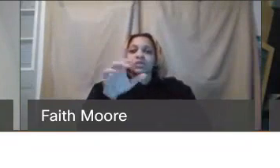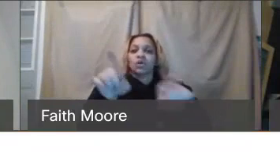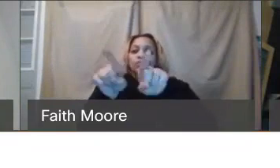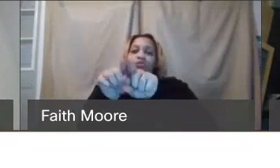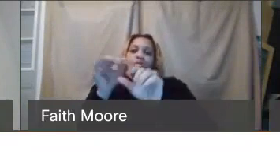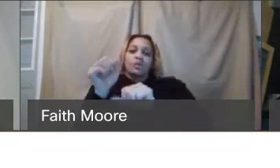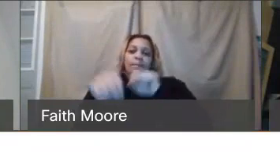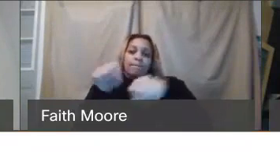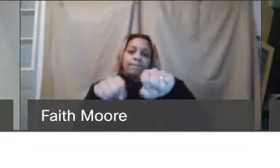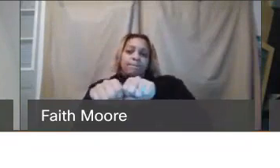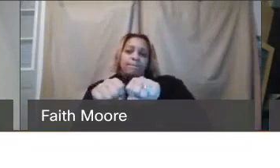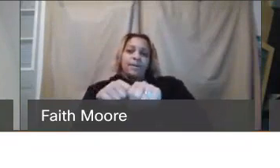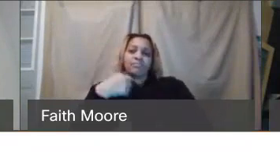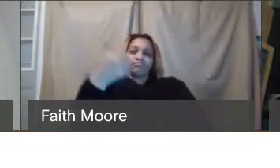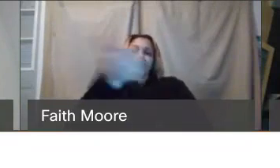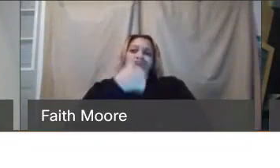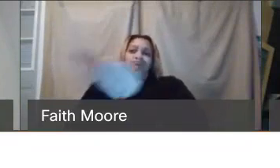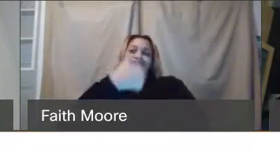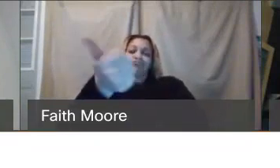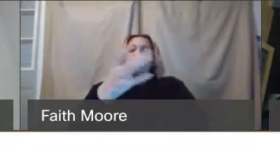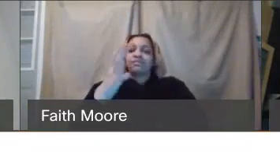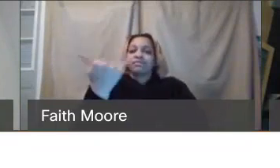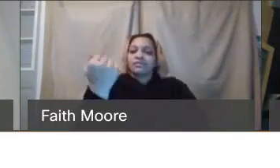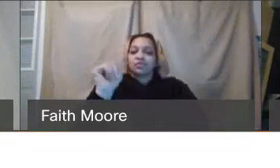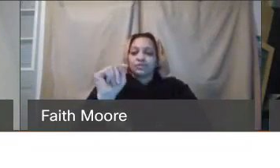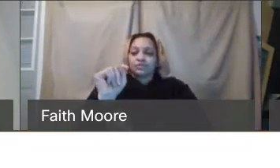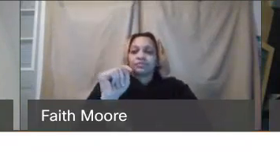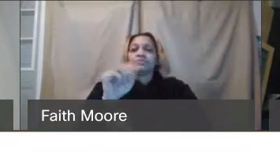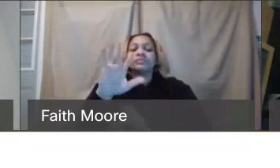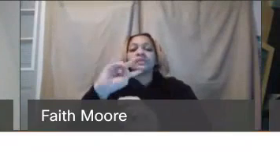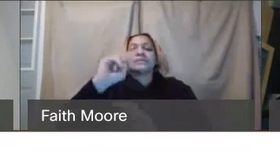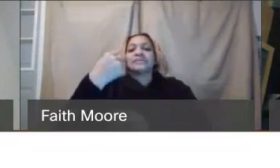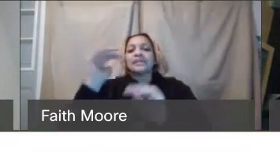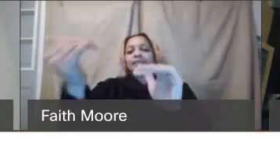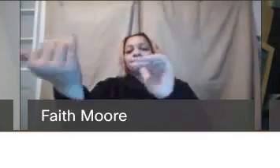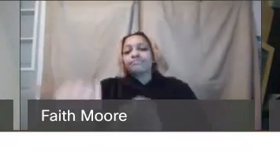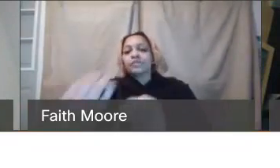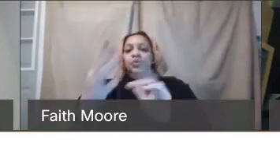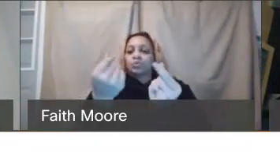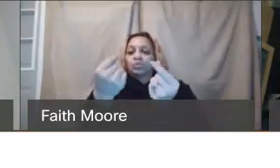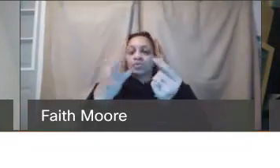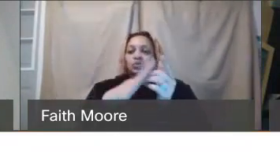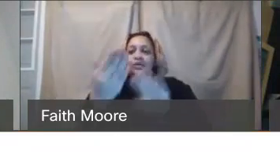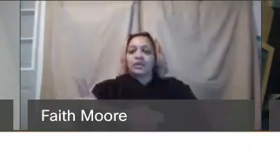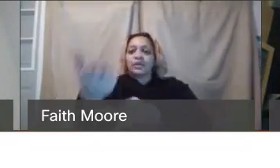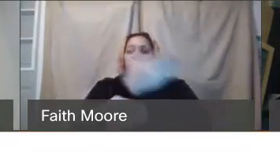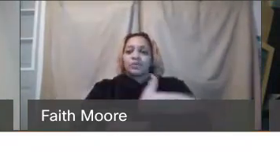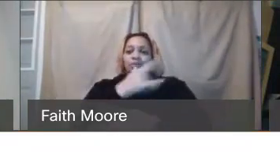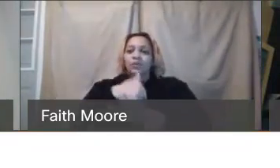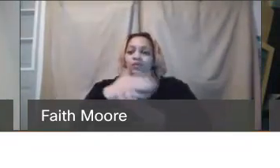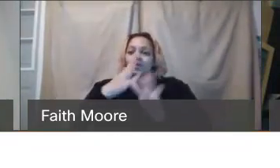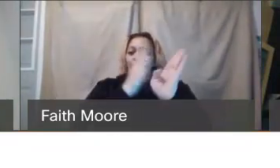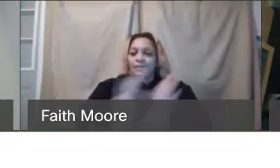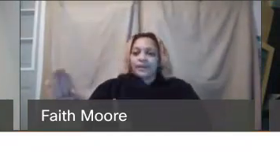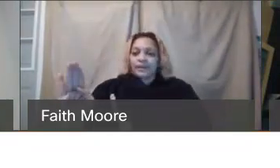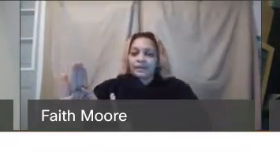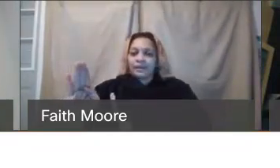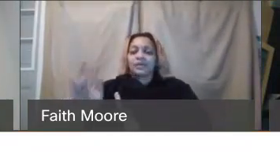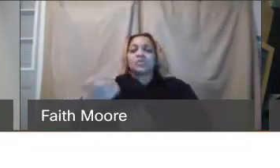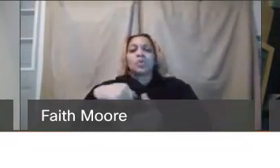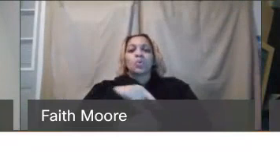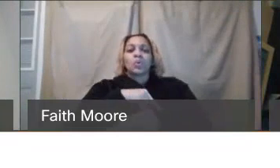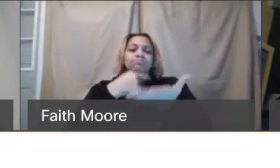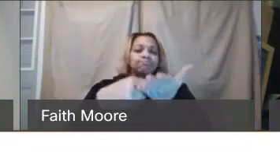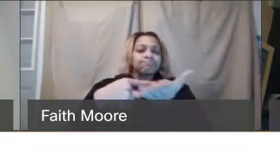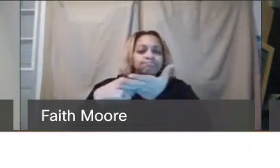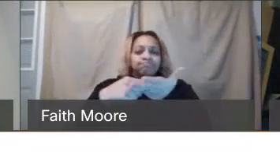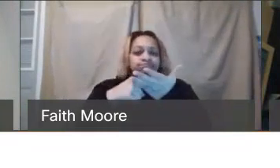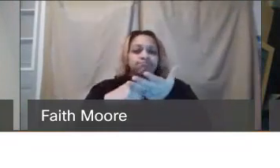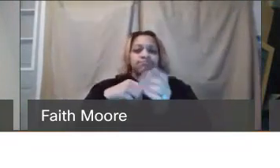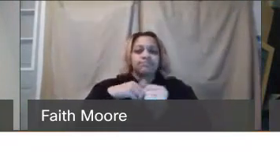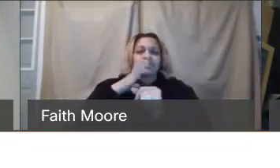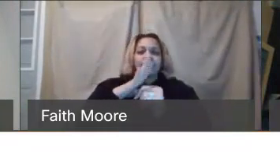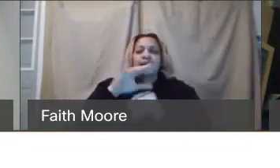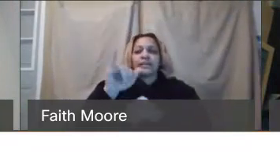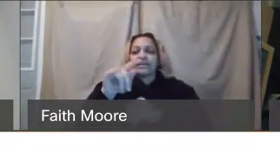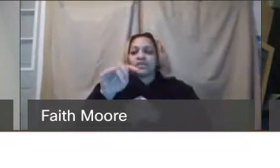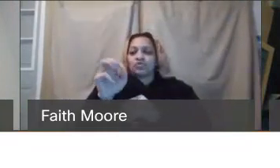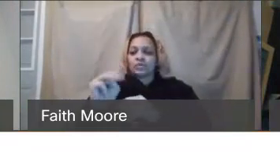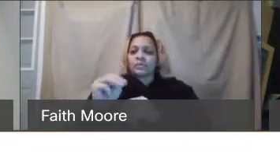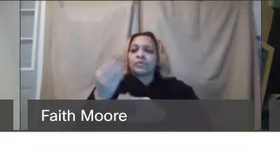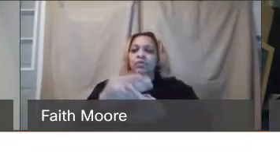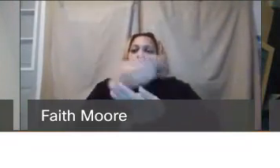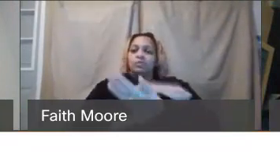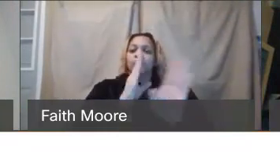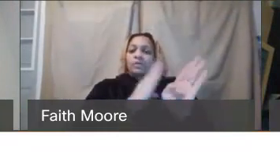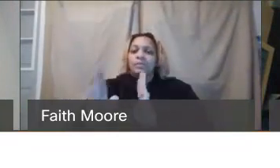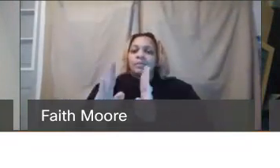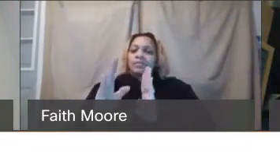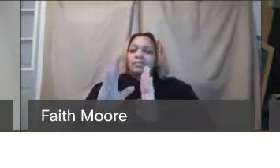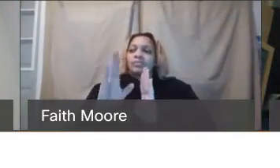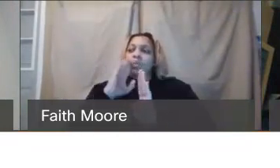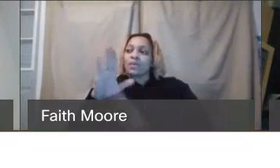Up and down 15th street, um, the 2nd, phase of our work is to develop interim improvement plans and interim improvement plans are those that will be installed with crews. So our work, uh, will bring the design far enough.